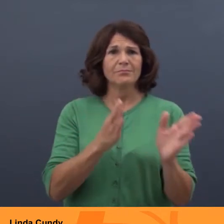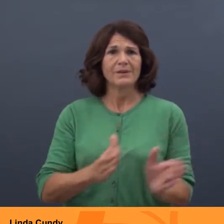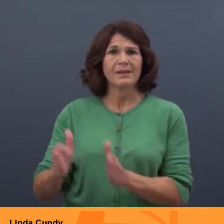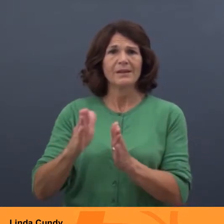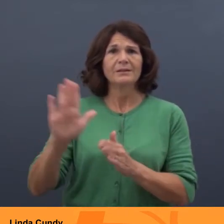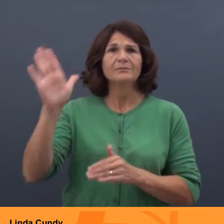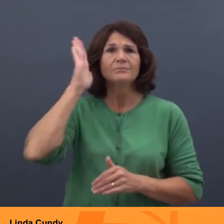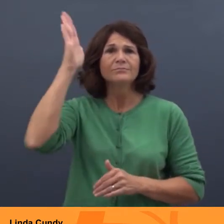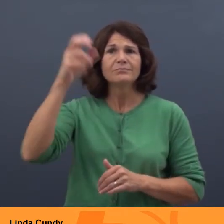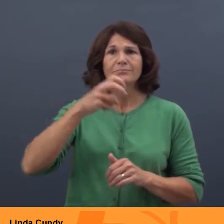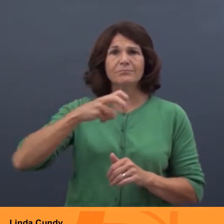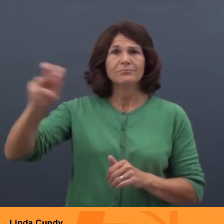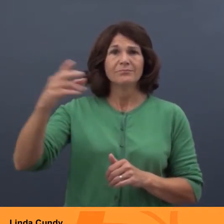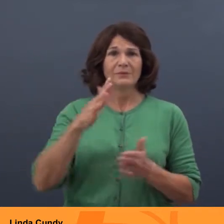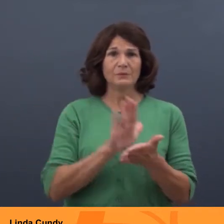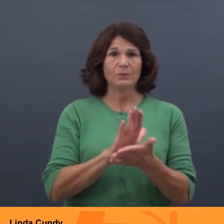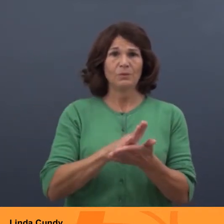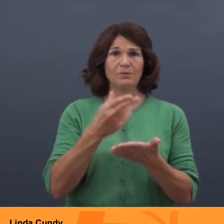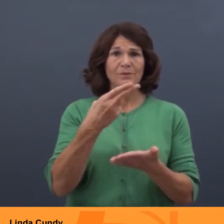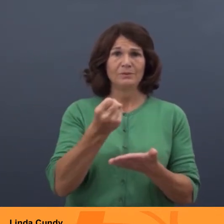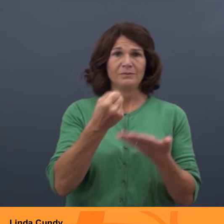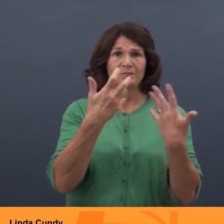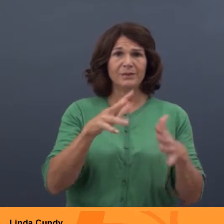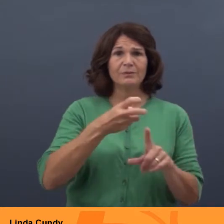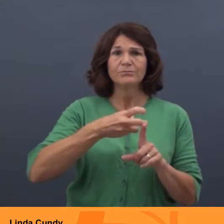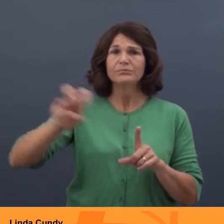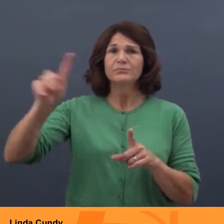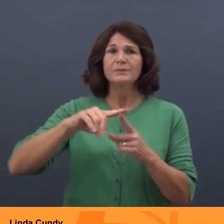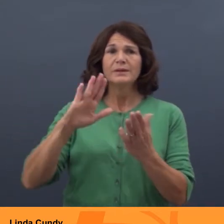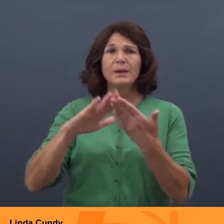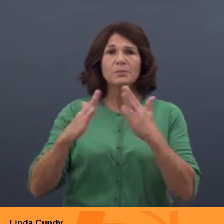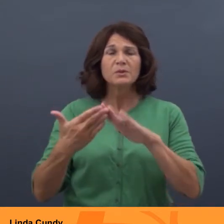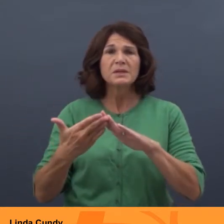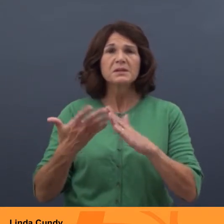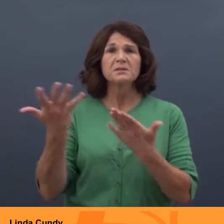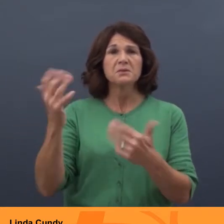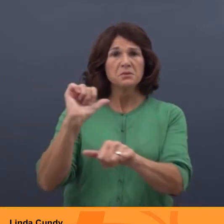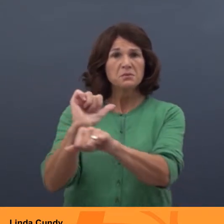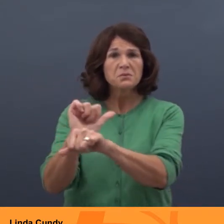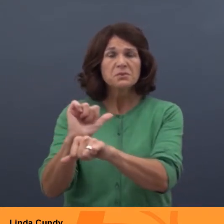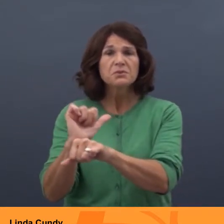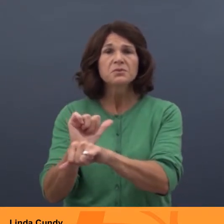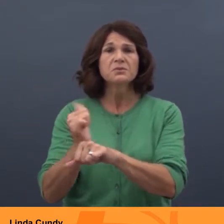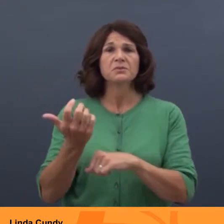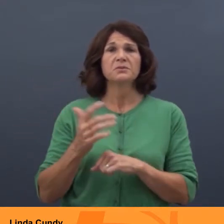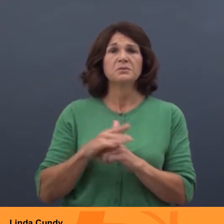to the community, work force, and post-secondary studies.